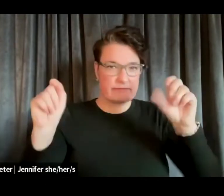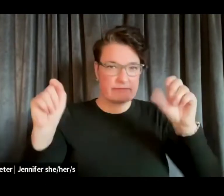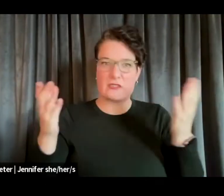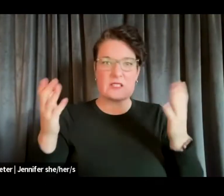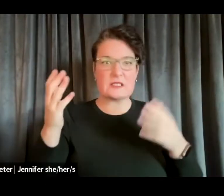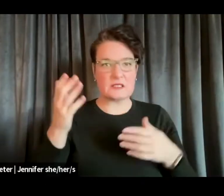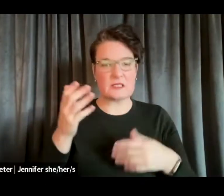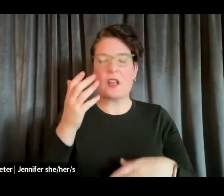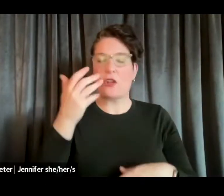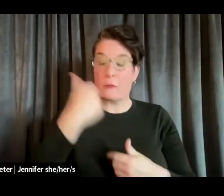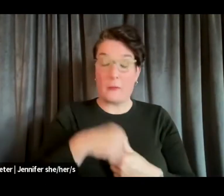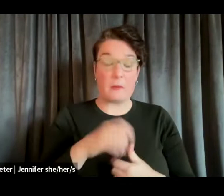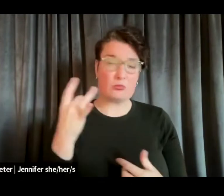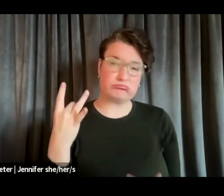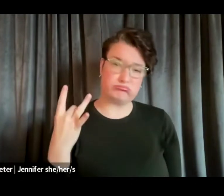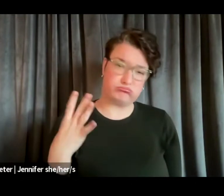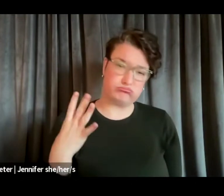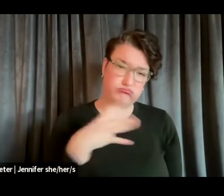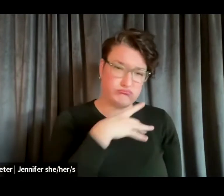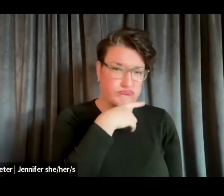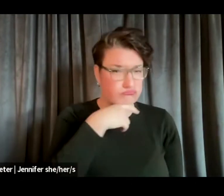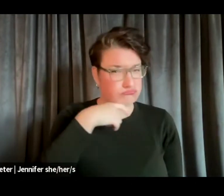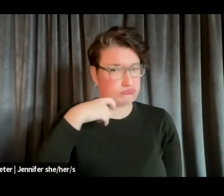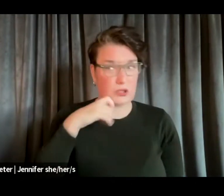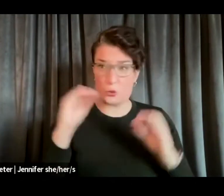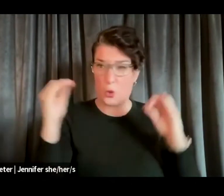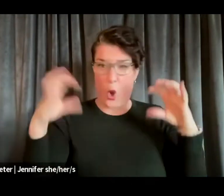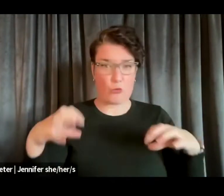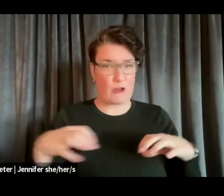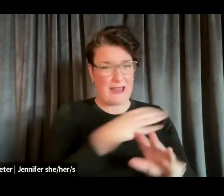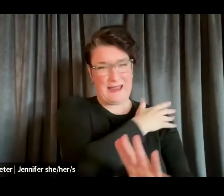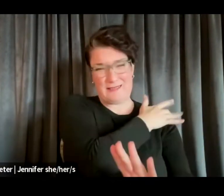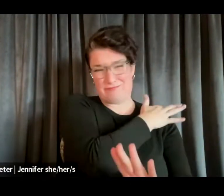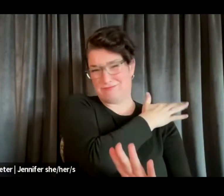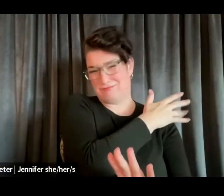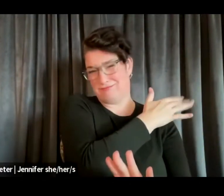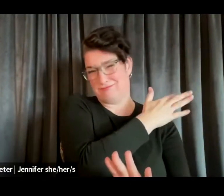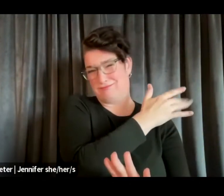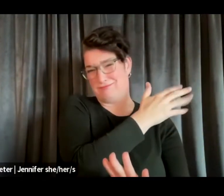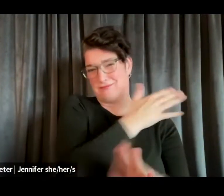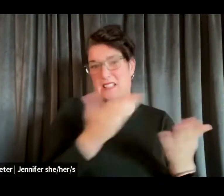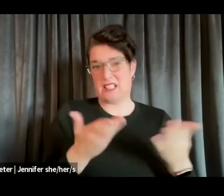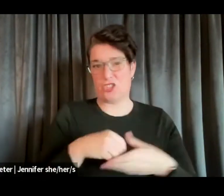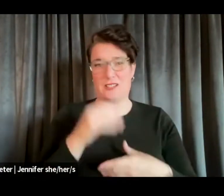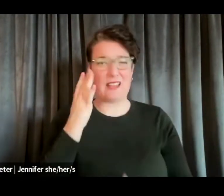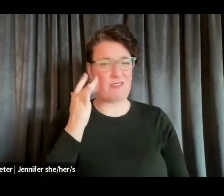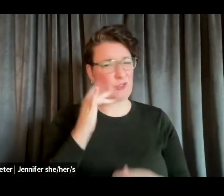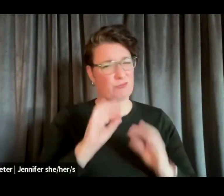Like it had not rained in California for so long. And then we had the Torah out.